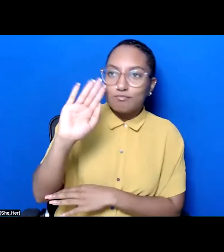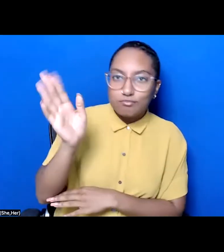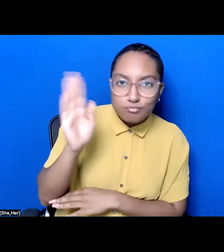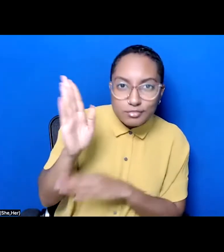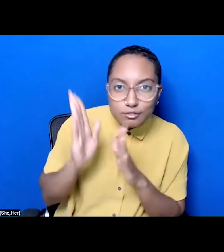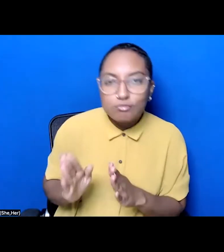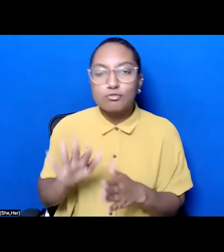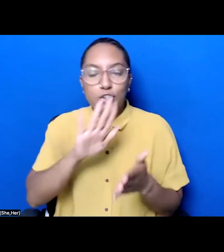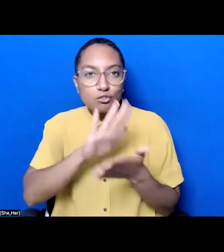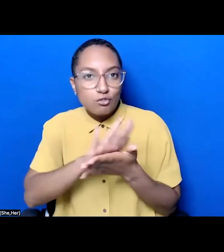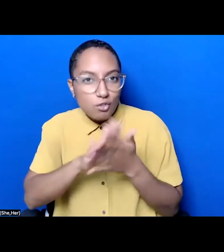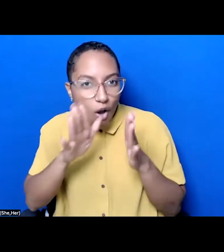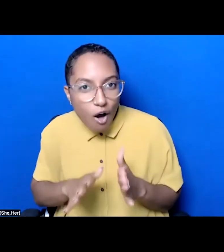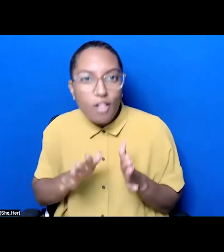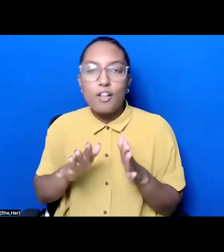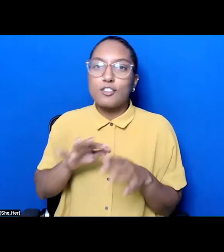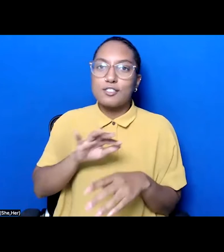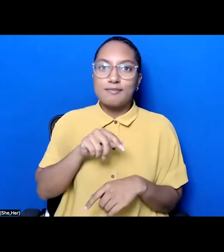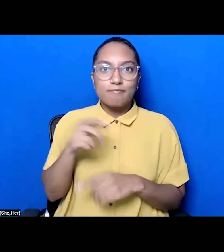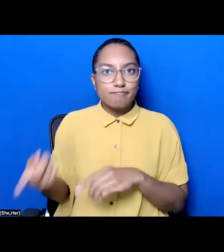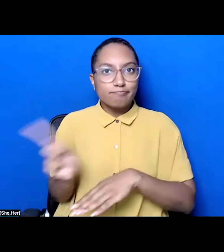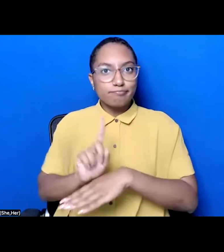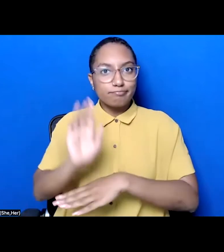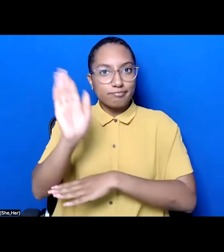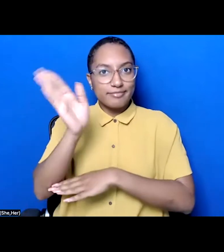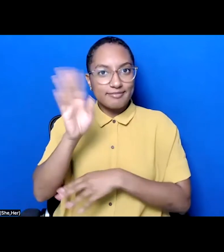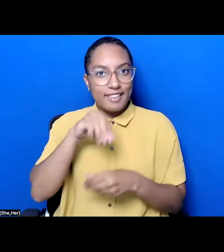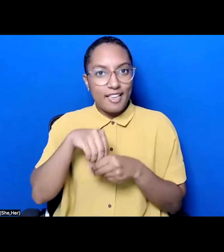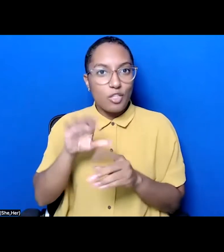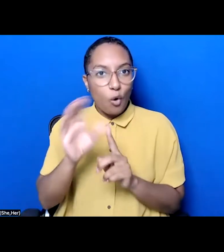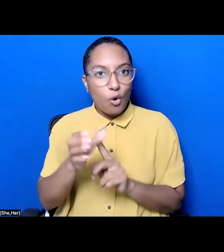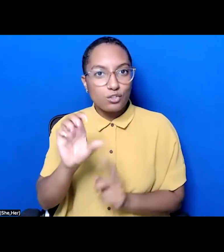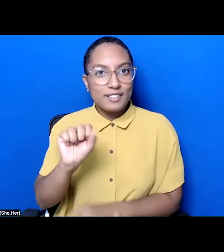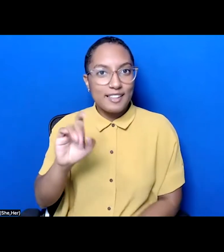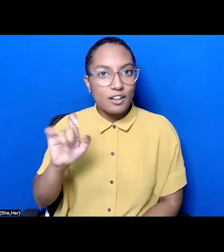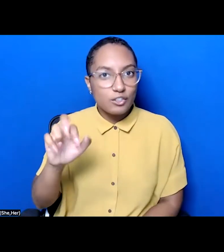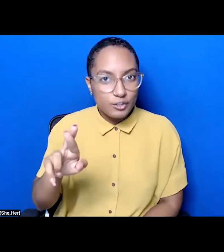I'm Deborah Schwartz and I serve on the Mid-Atlantic Association of Museums' Board